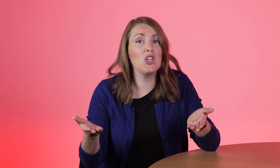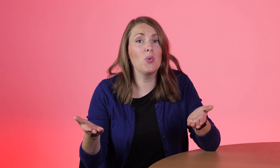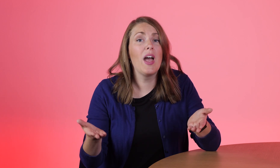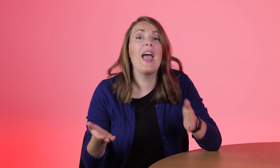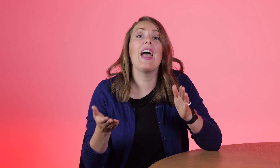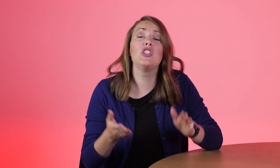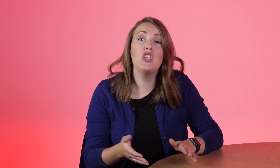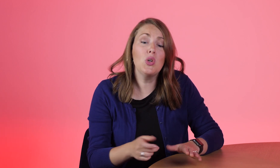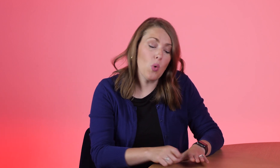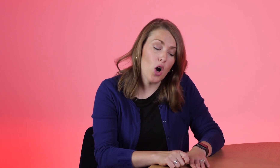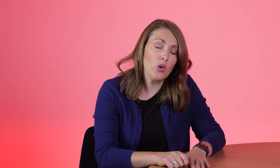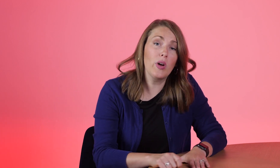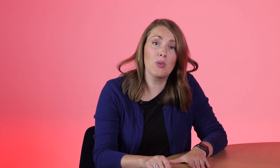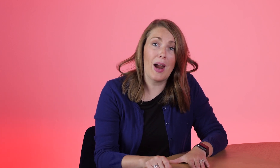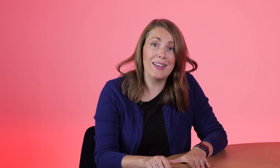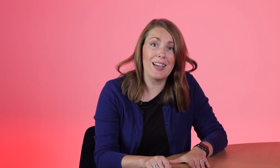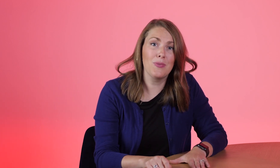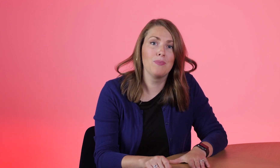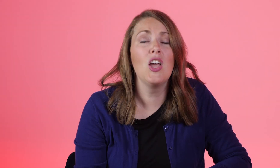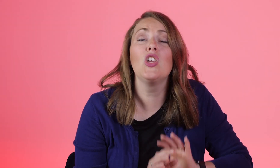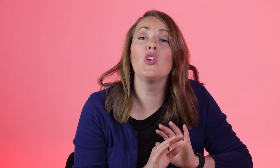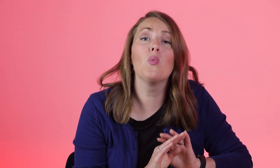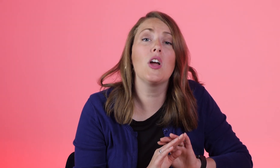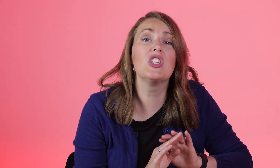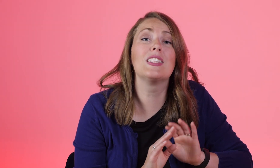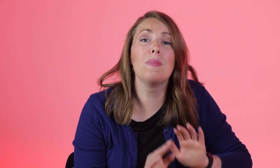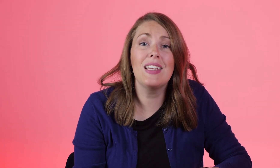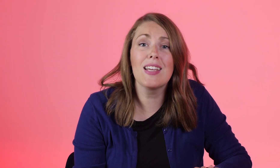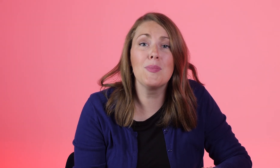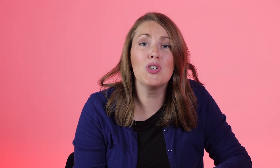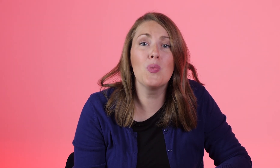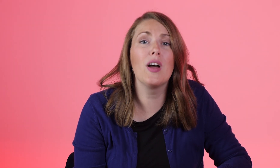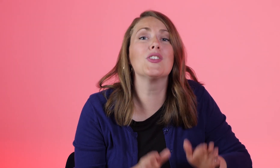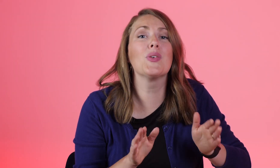you and you are going to write it down you can watch it as many times as you want so